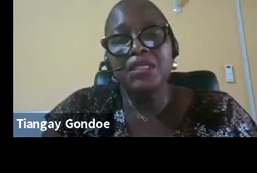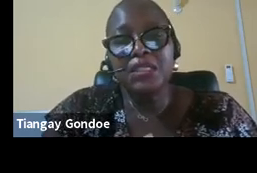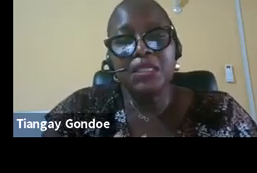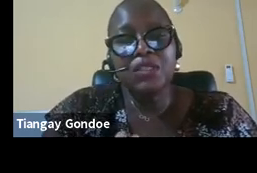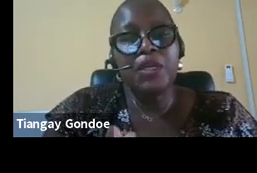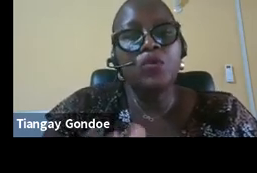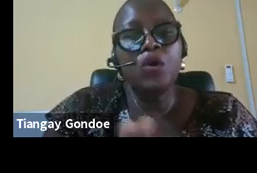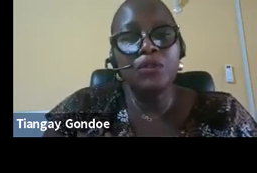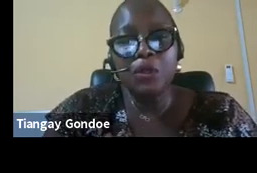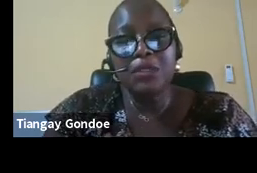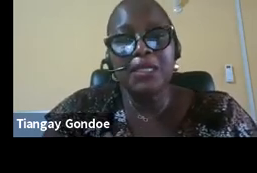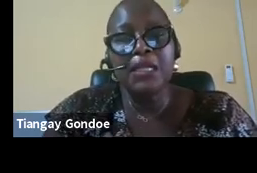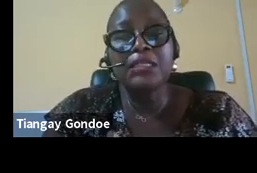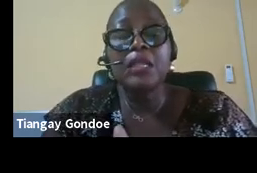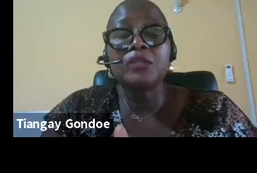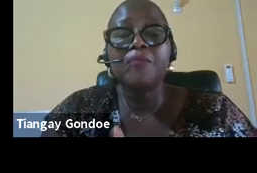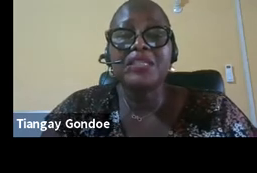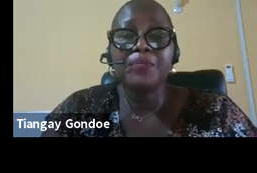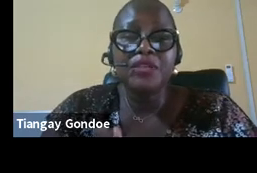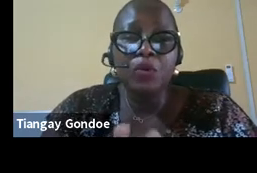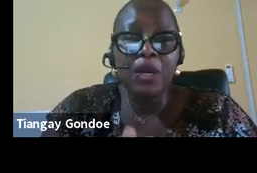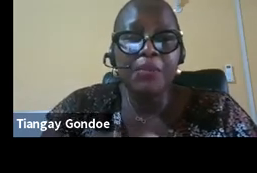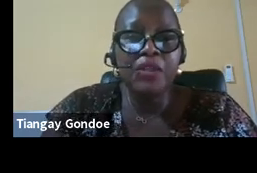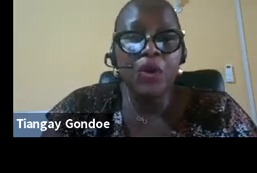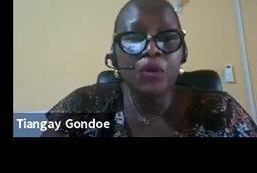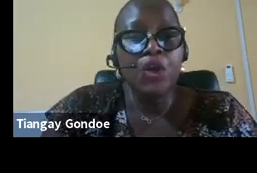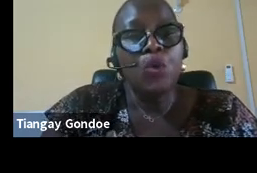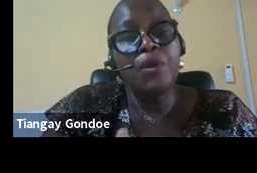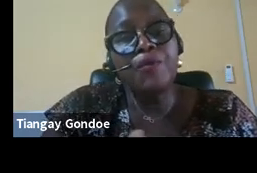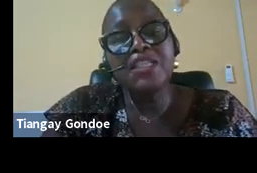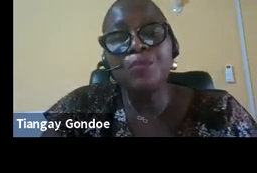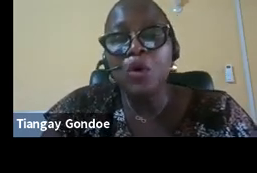work with us to ensure we bring the children to different schools that we